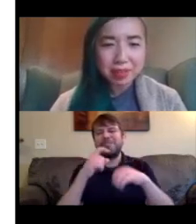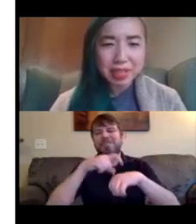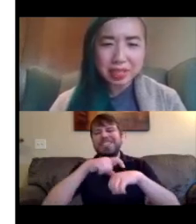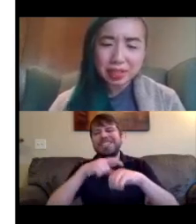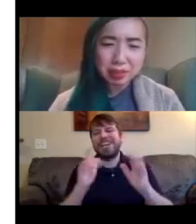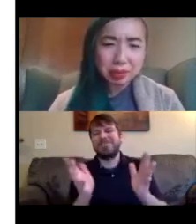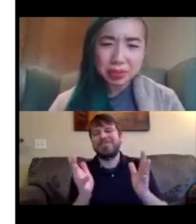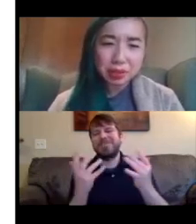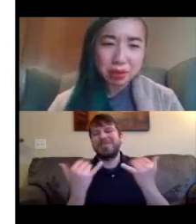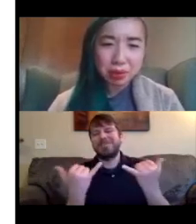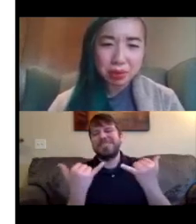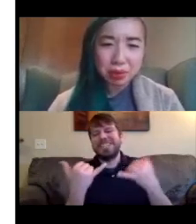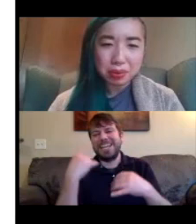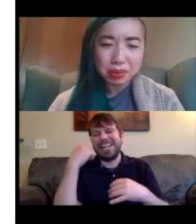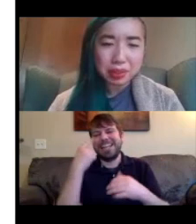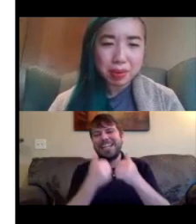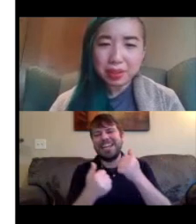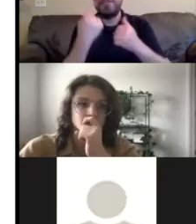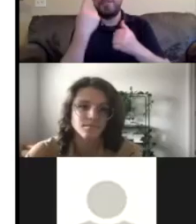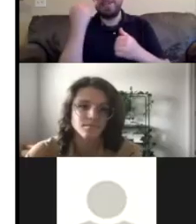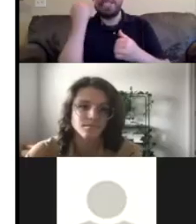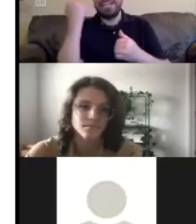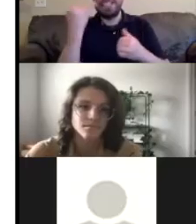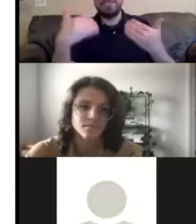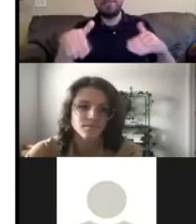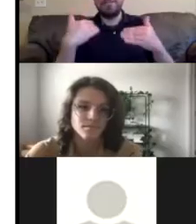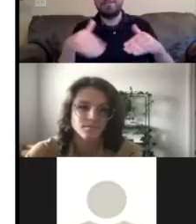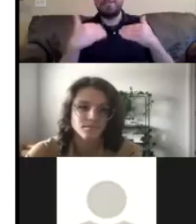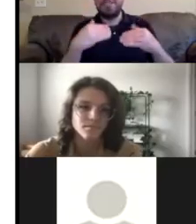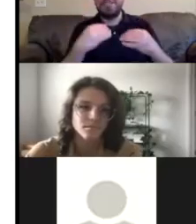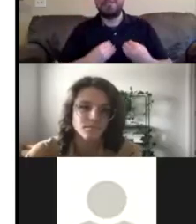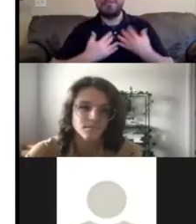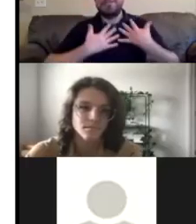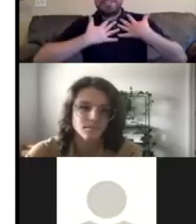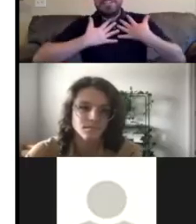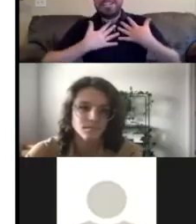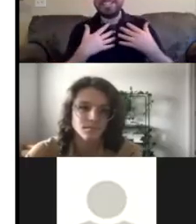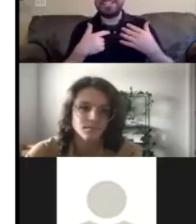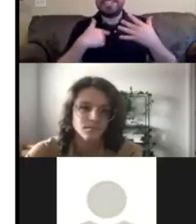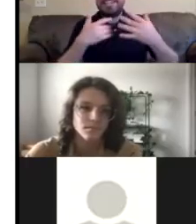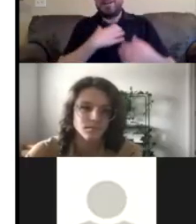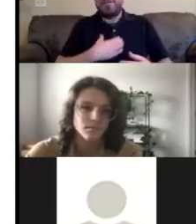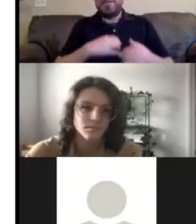ideas were just so compelling and so interesting, and I wish I could talk to you all more in person,